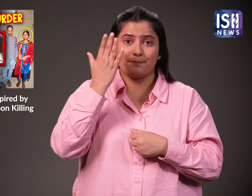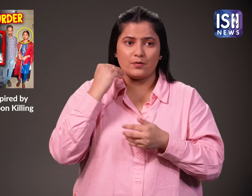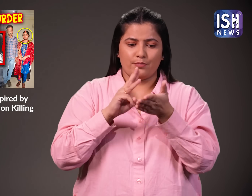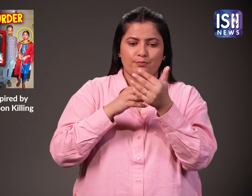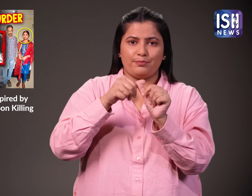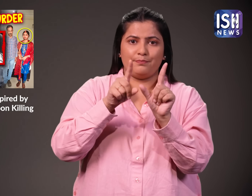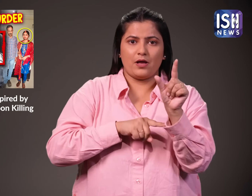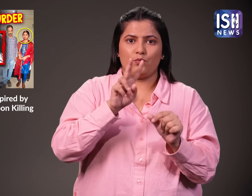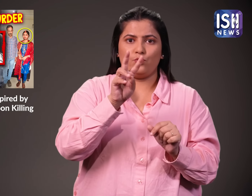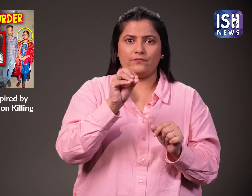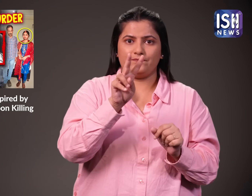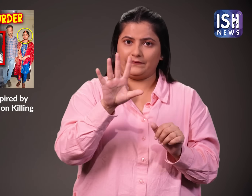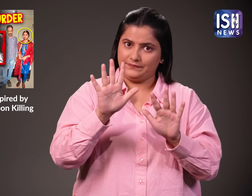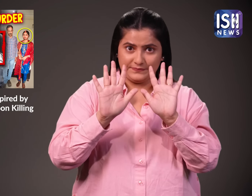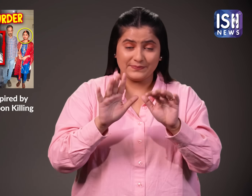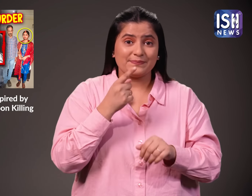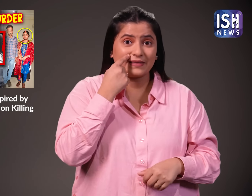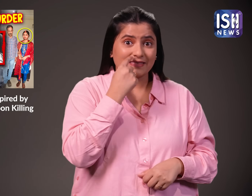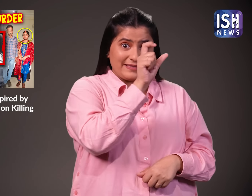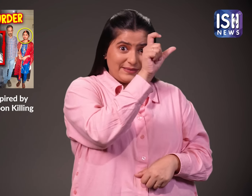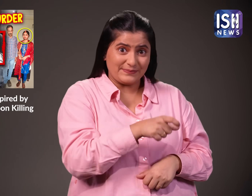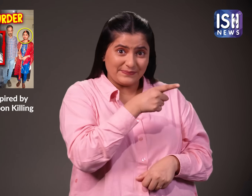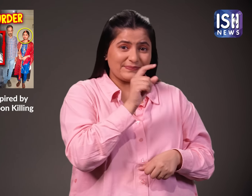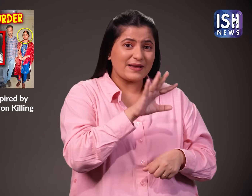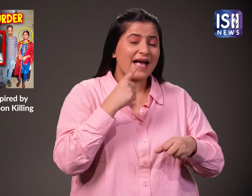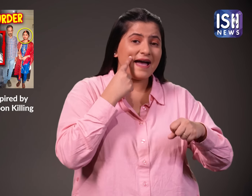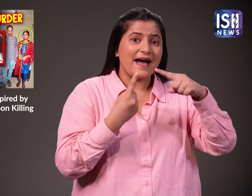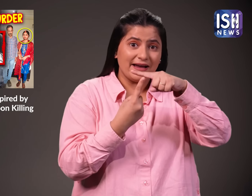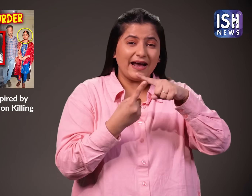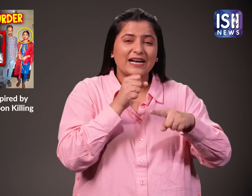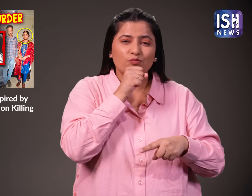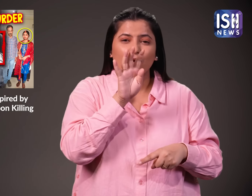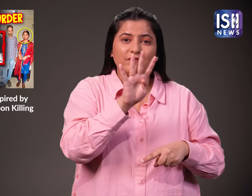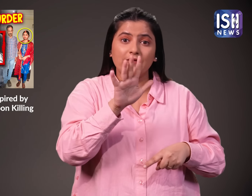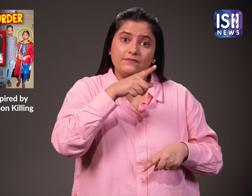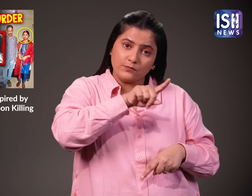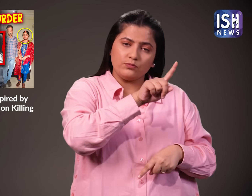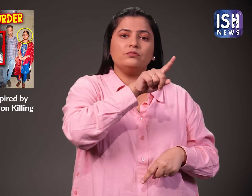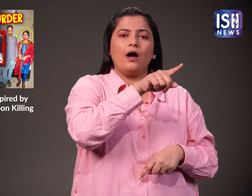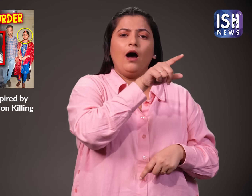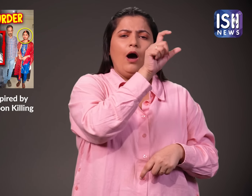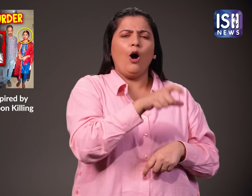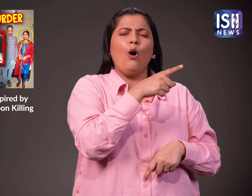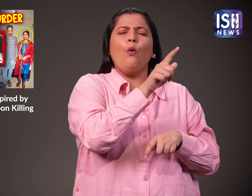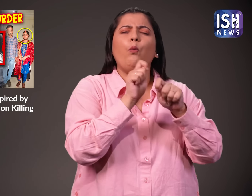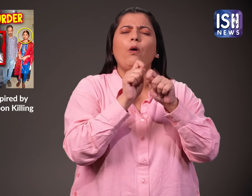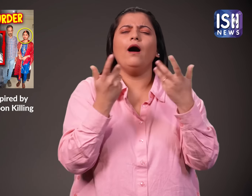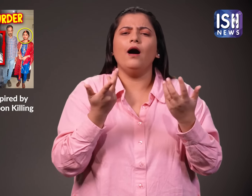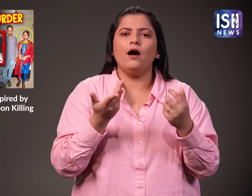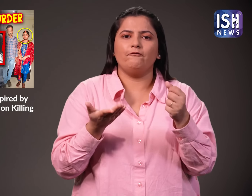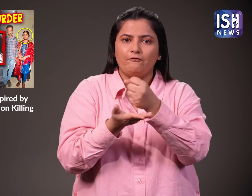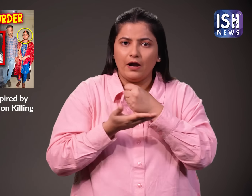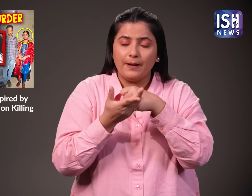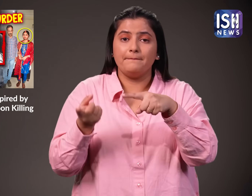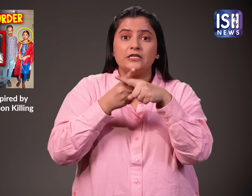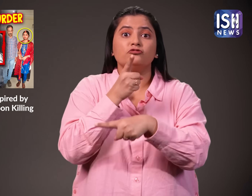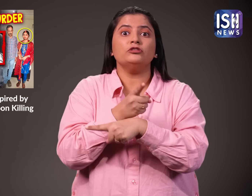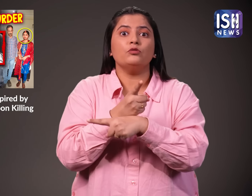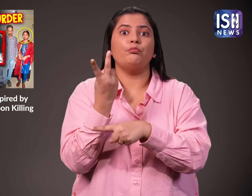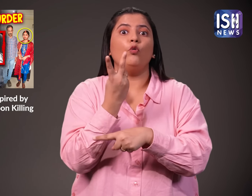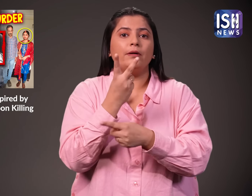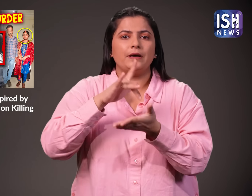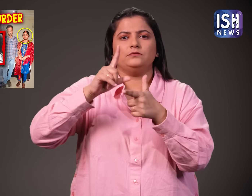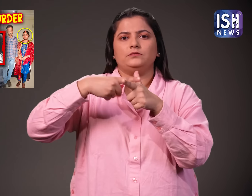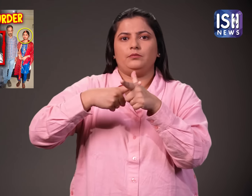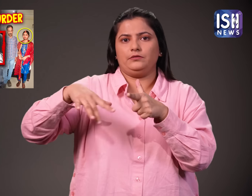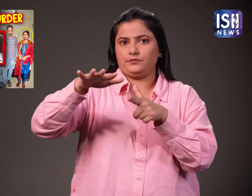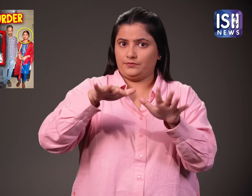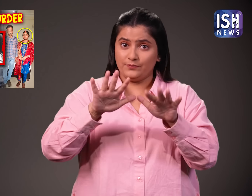In May 2025, 45-year-old Indrakumar was a teacher and farmer from Jabalpur.